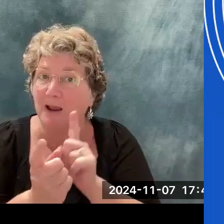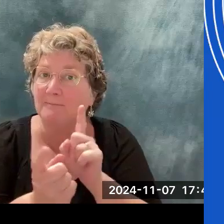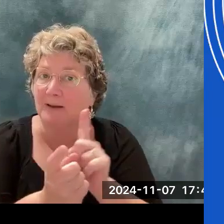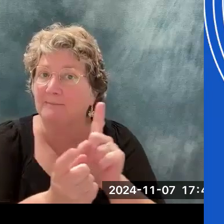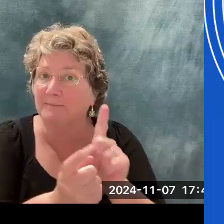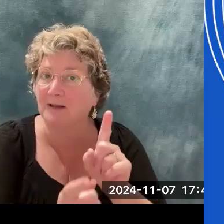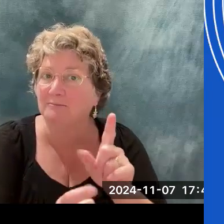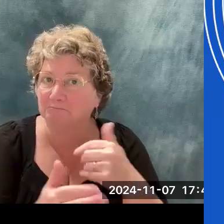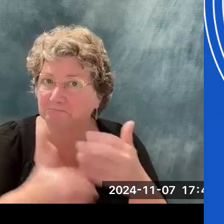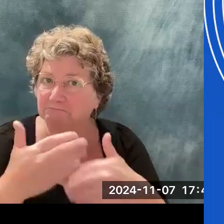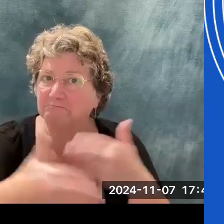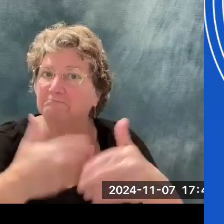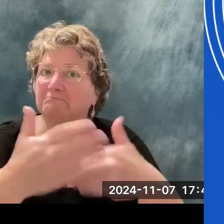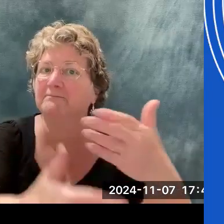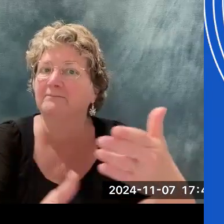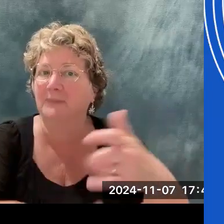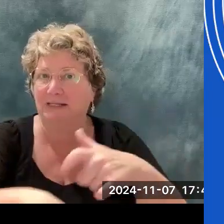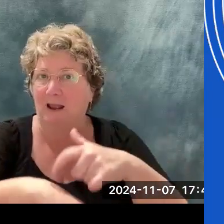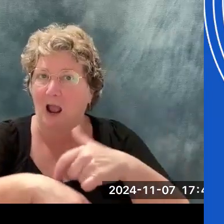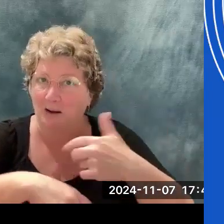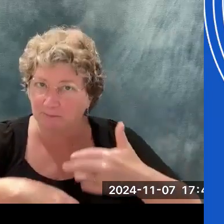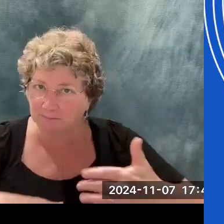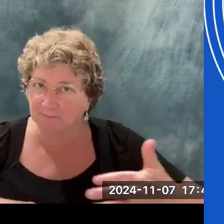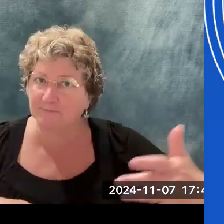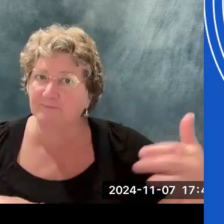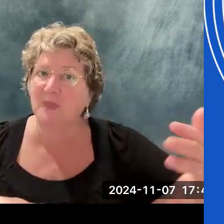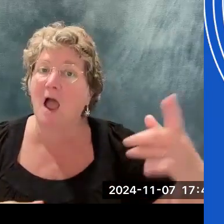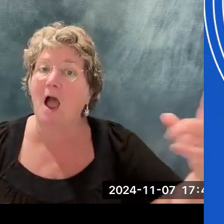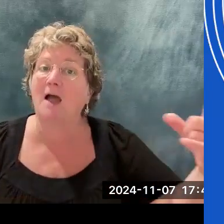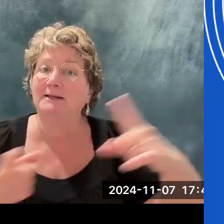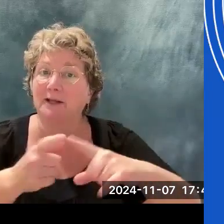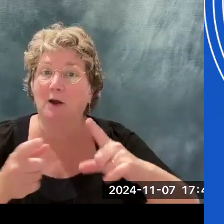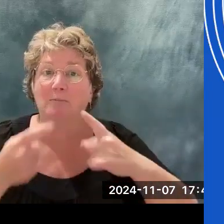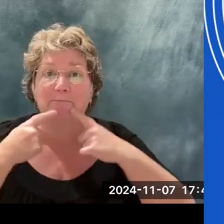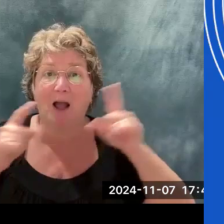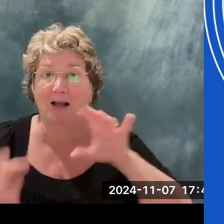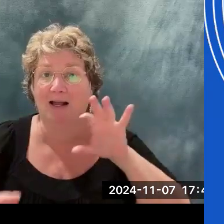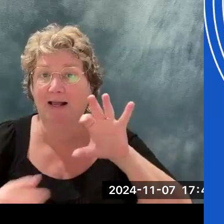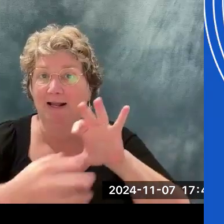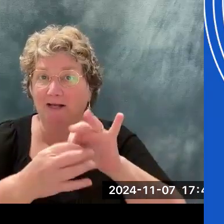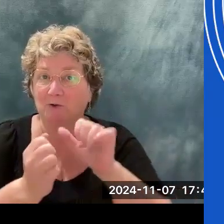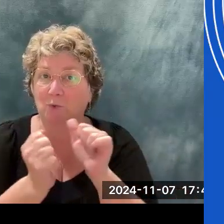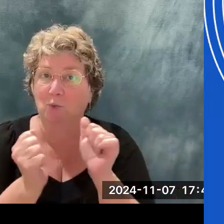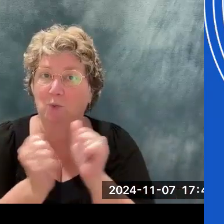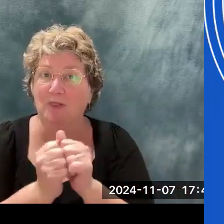or case management, until they are connected with ongoing longer-term services.